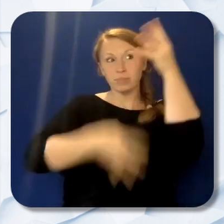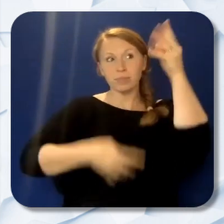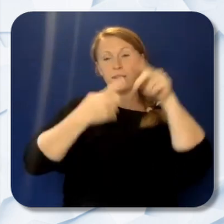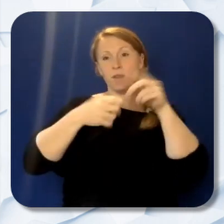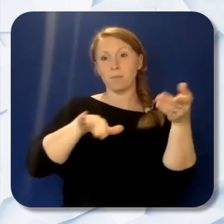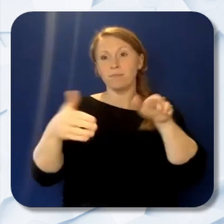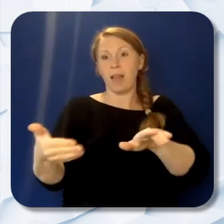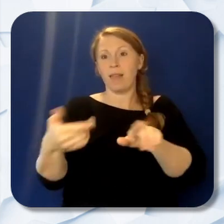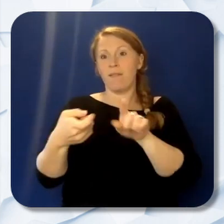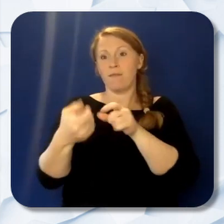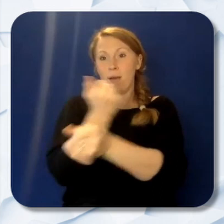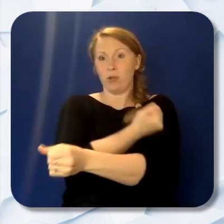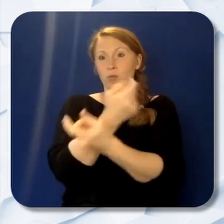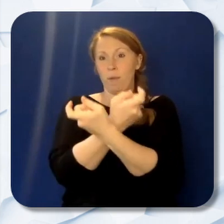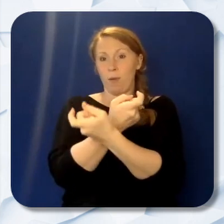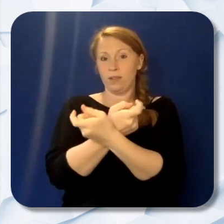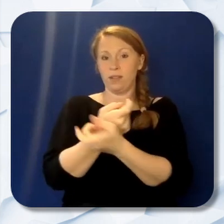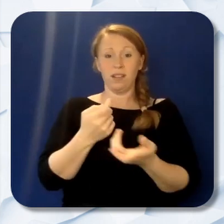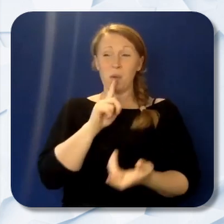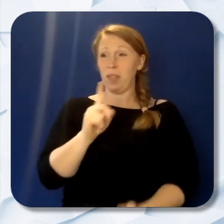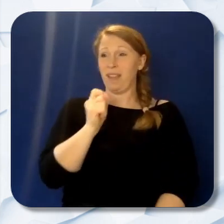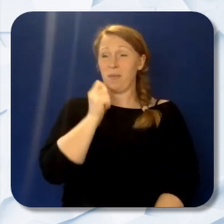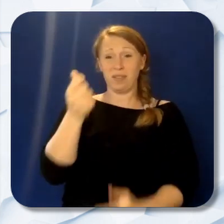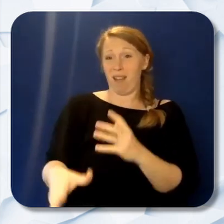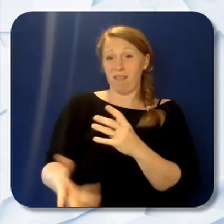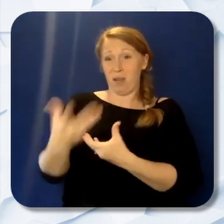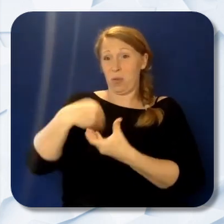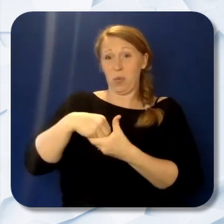the hundreds of thousands of other experiences that individuals have